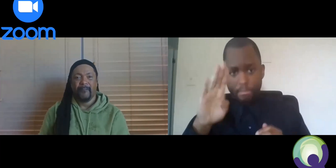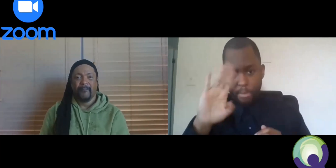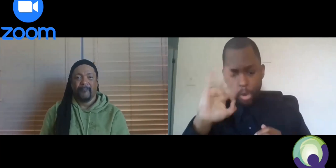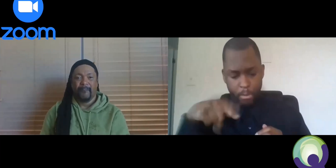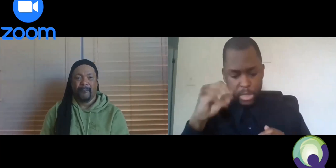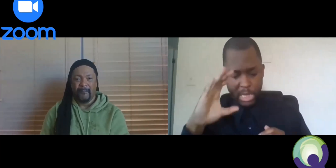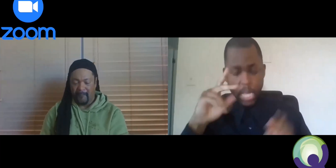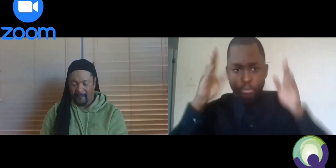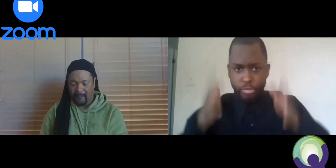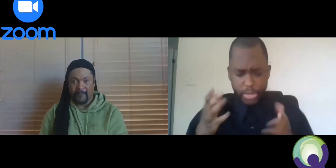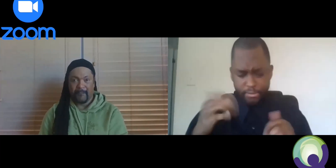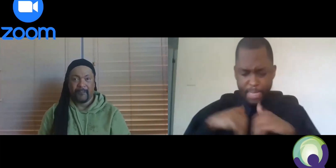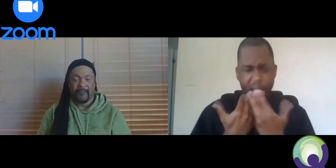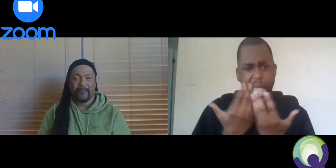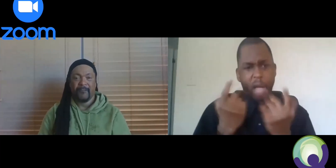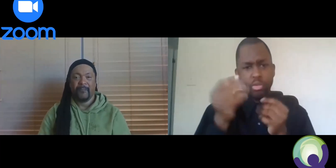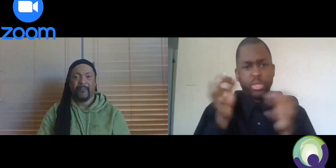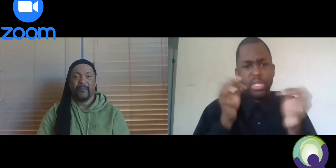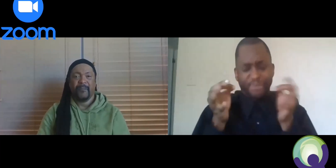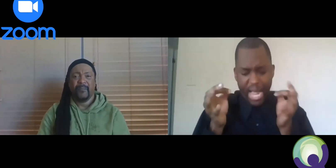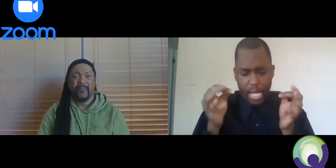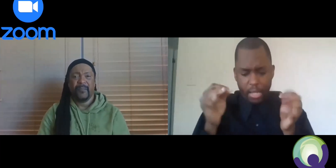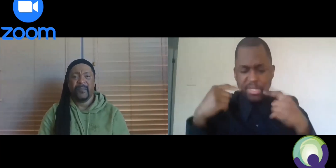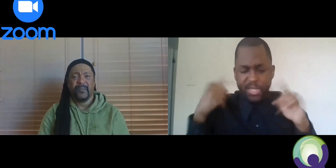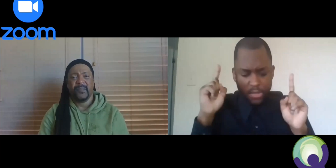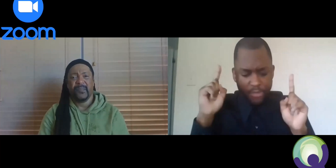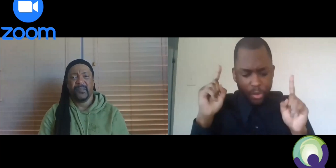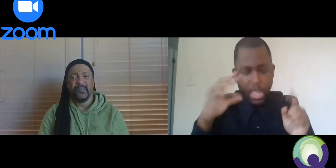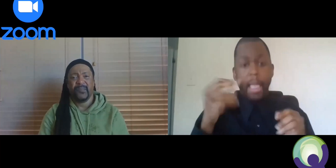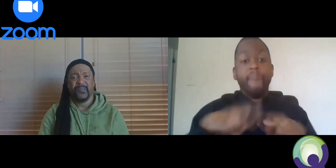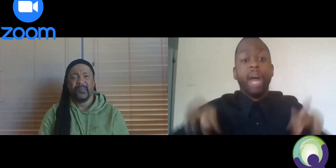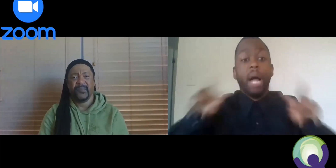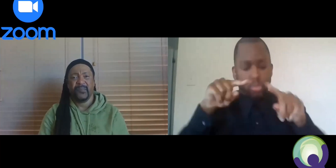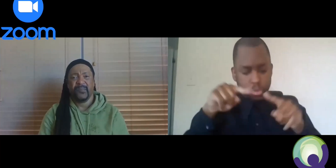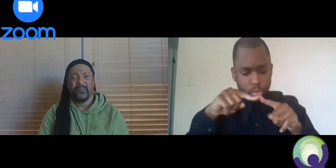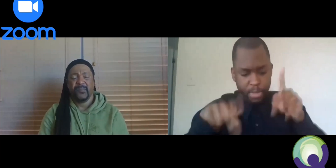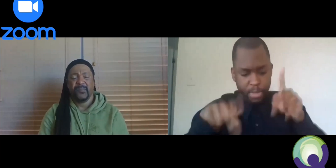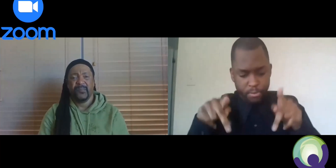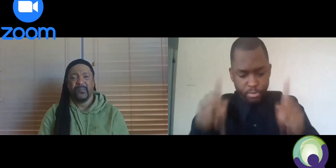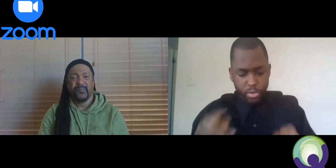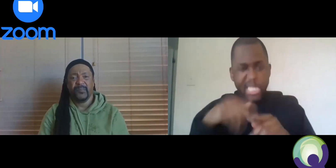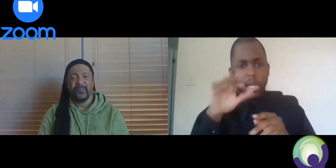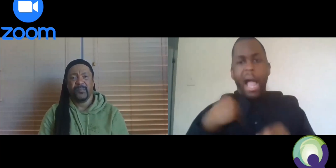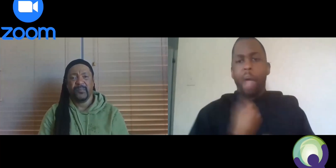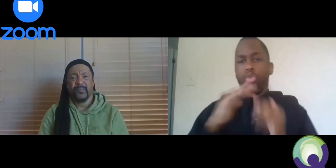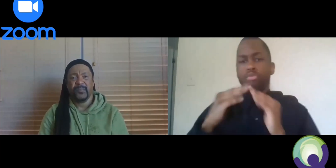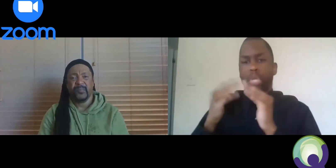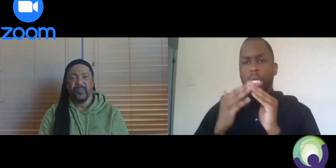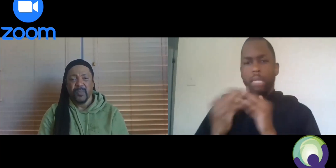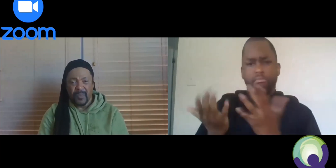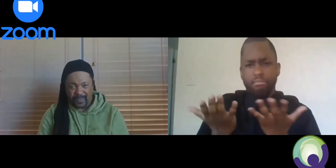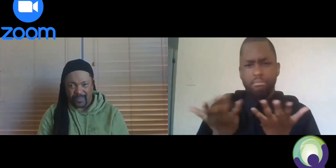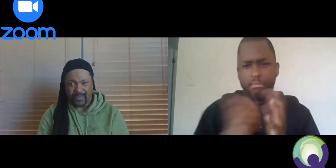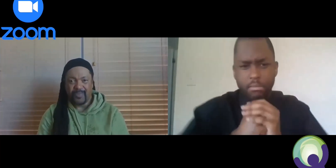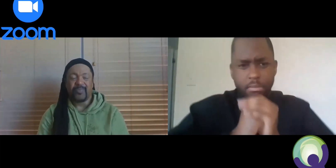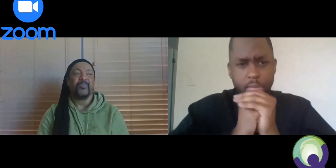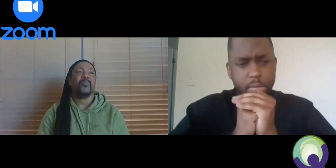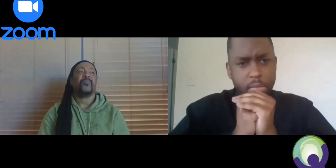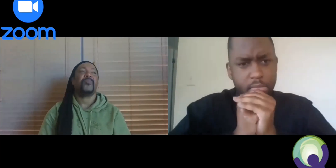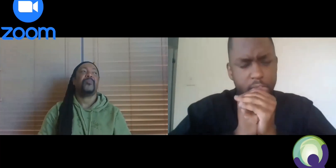As a big BIPOC person, how do explain successful and valuable to people in